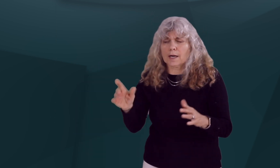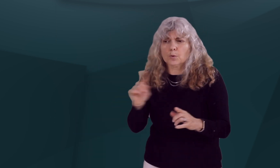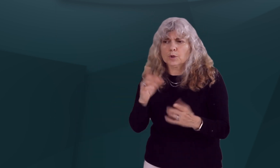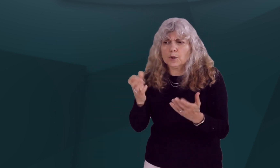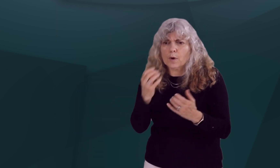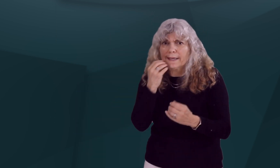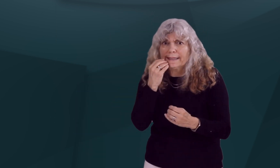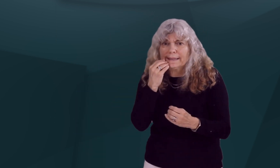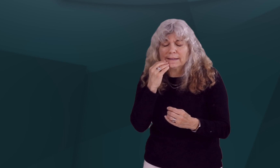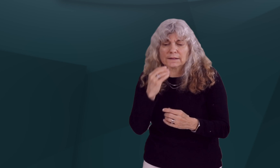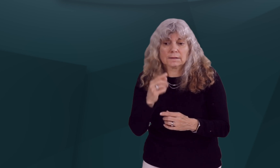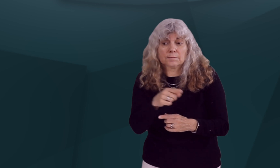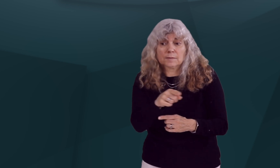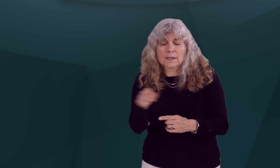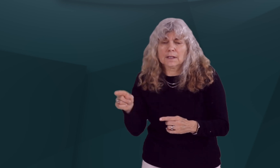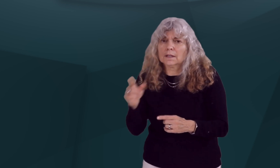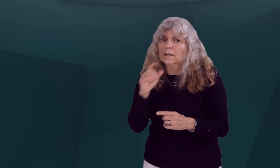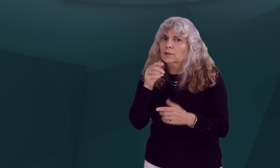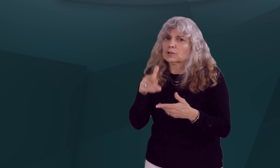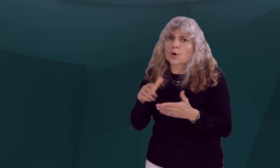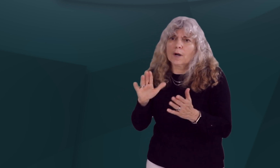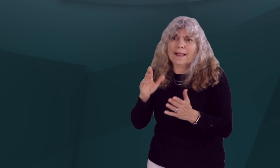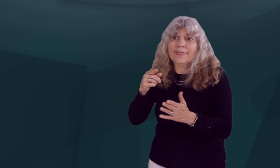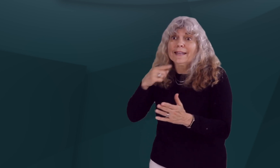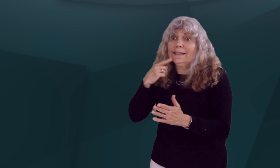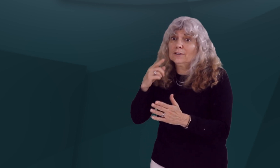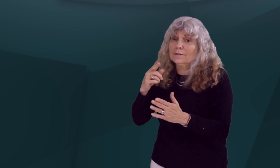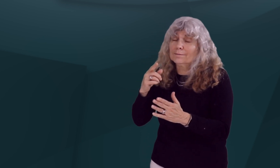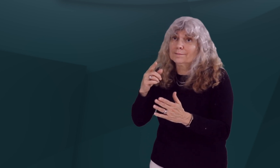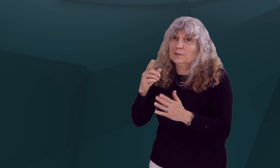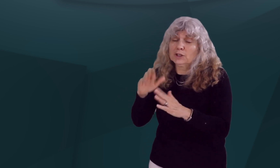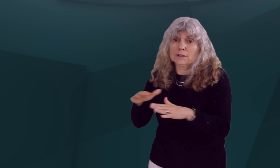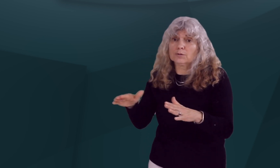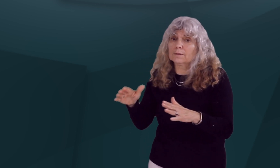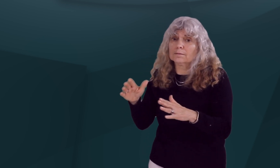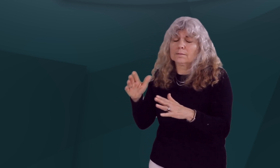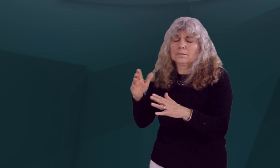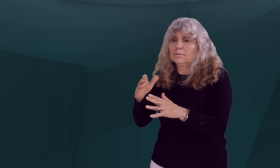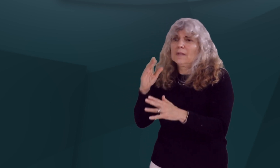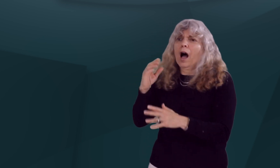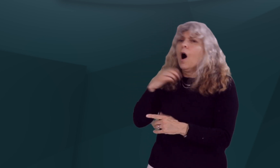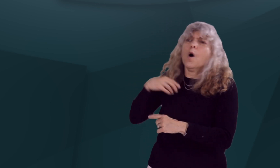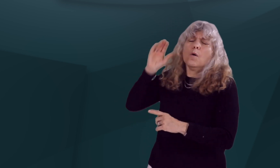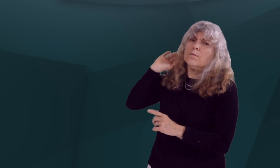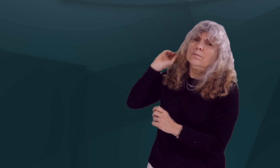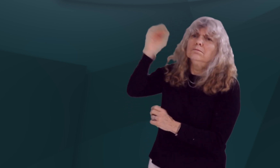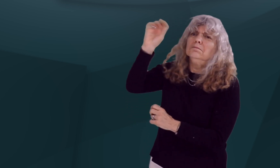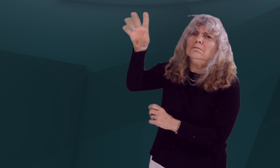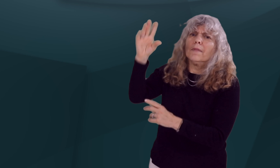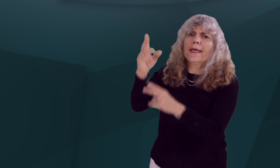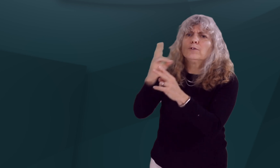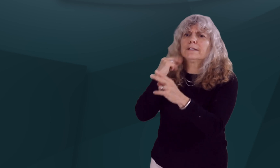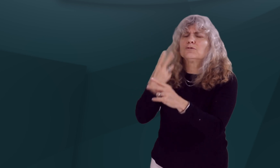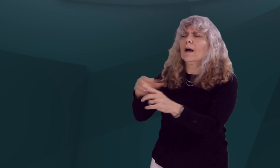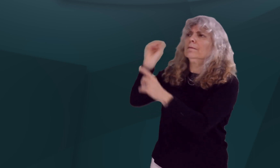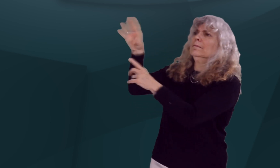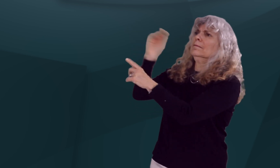For example, when you ask your children where to eat, don't let your hearing children decide by calling out the names of restaurants.